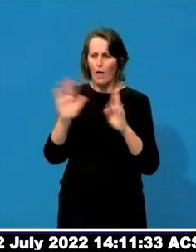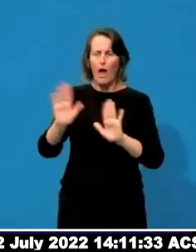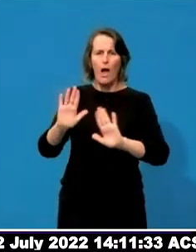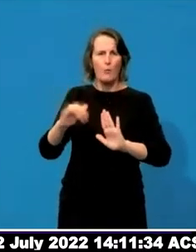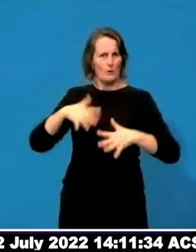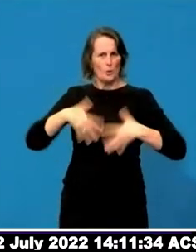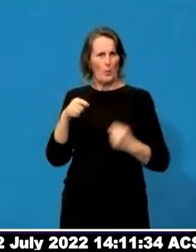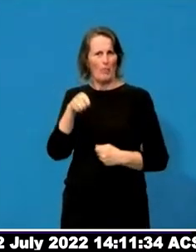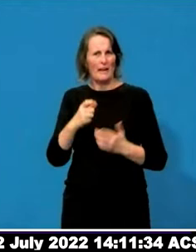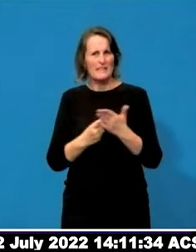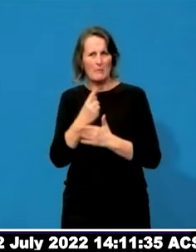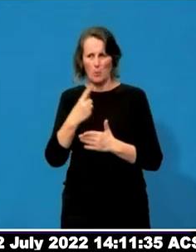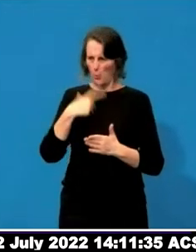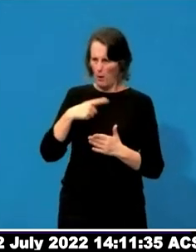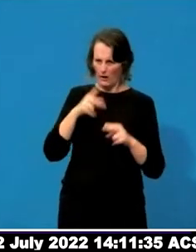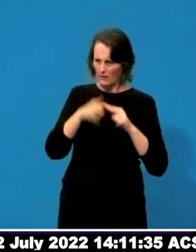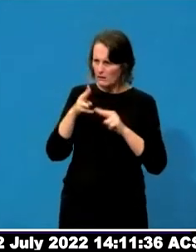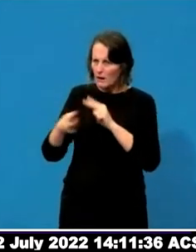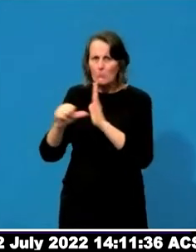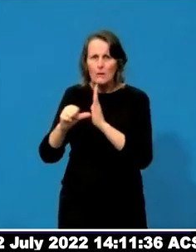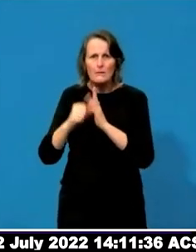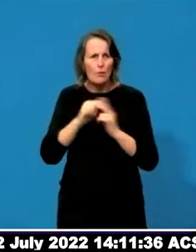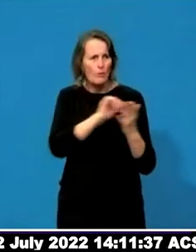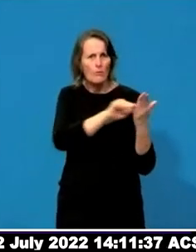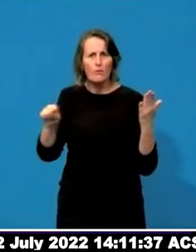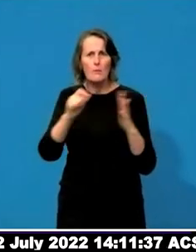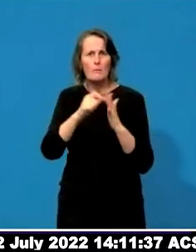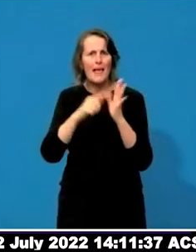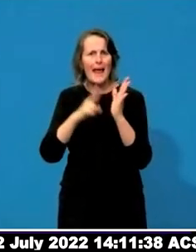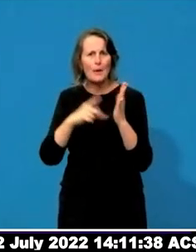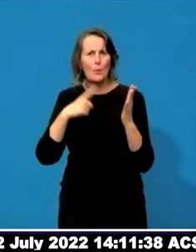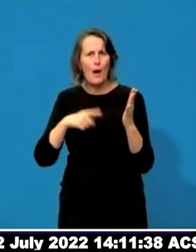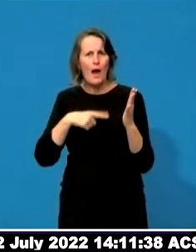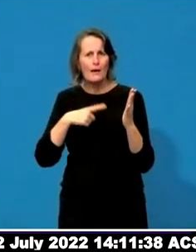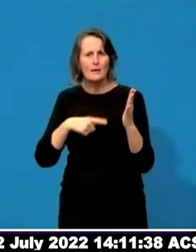Can you explain to us what happened?" MS McMAHON: And have you made any inquiries and are you aware